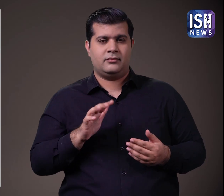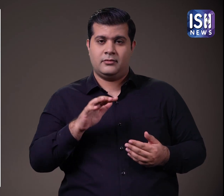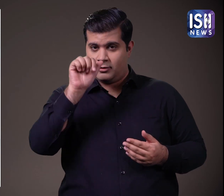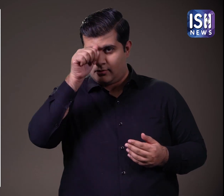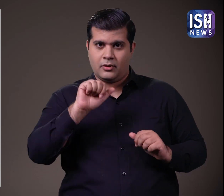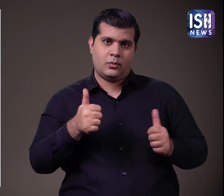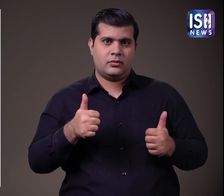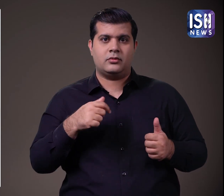You are mistaken, someone did attend.